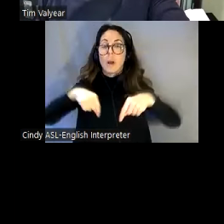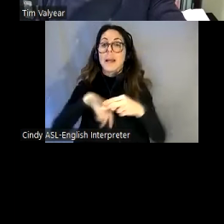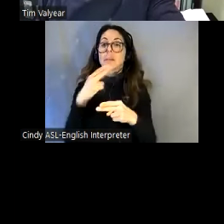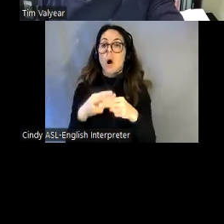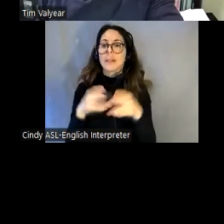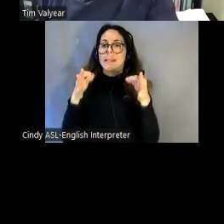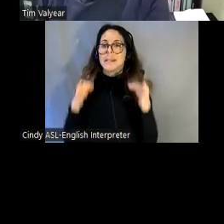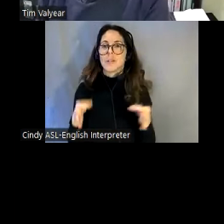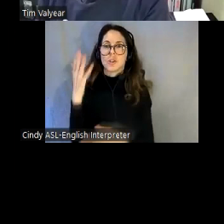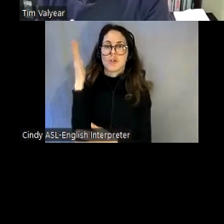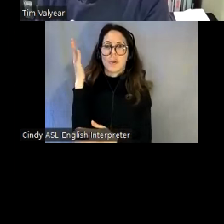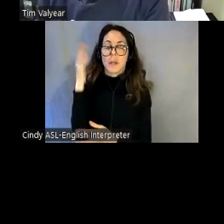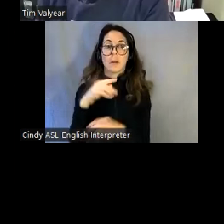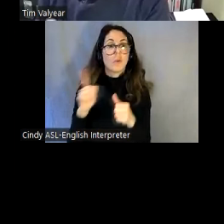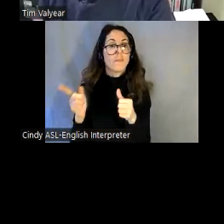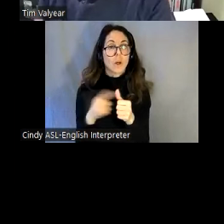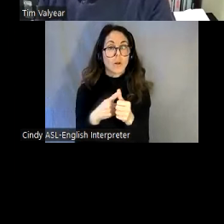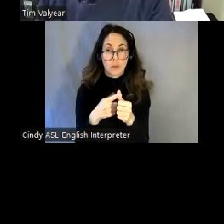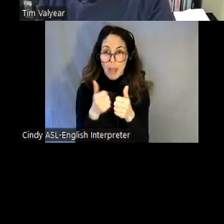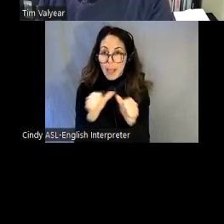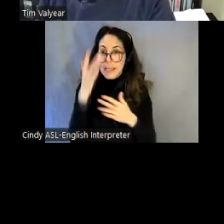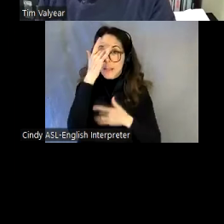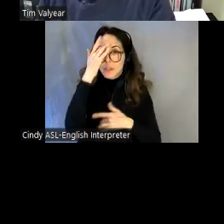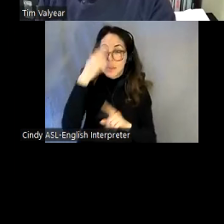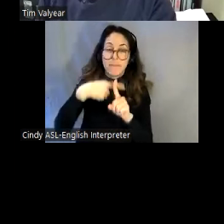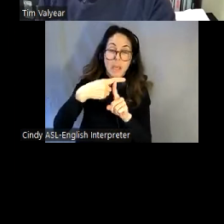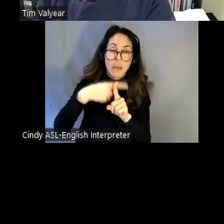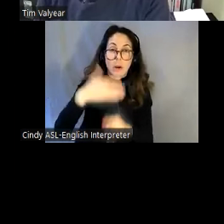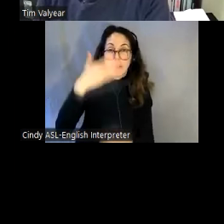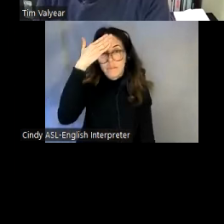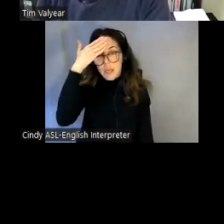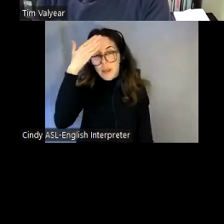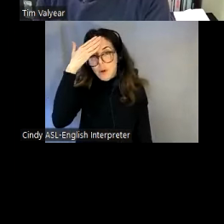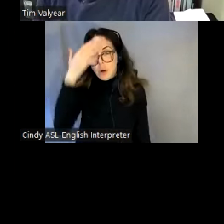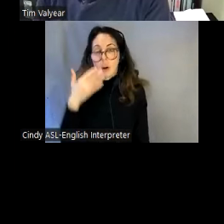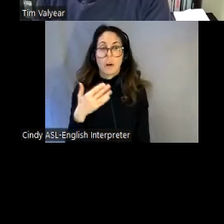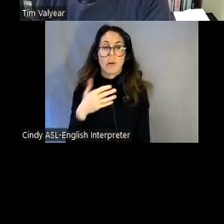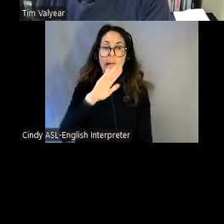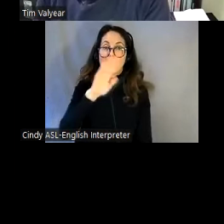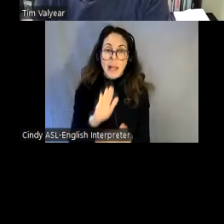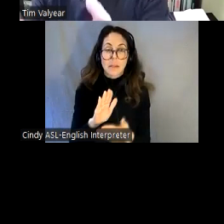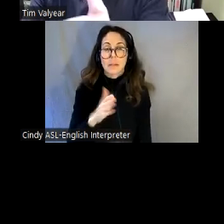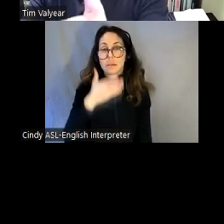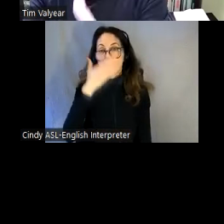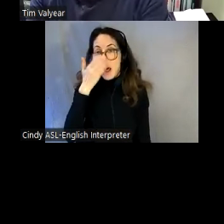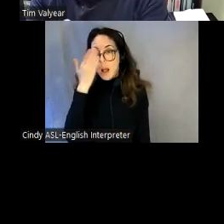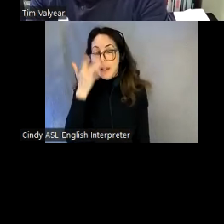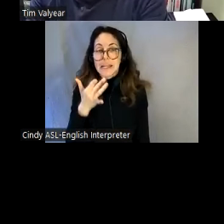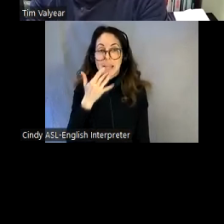When I'm doing a visit with a congregate setting. We start at the top and work our way down. It's a decision tree. Do